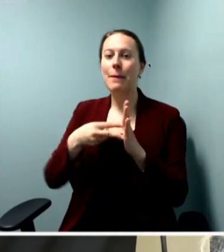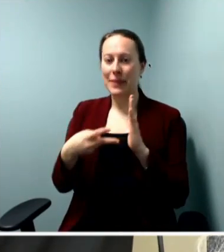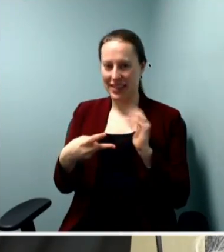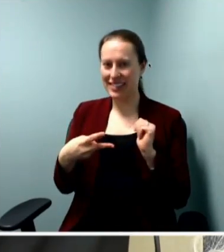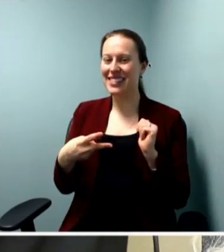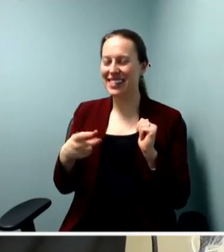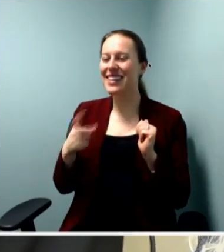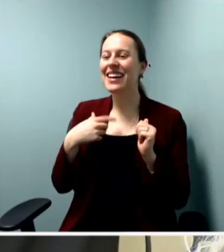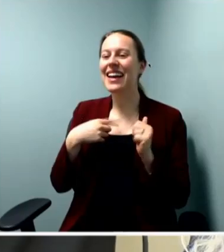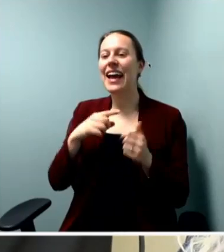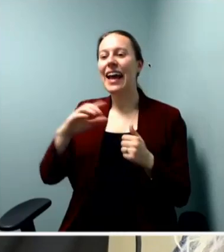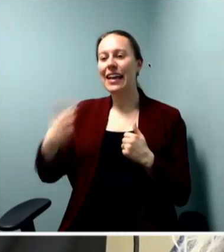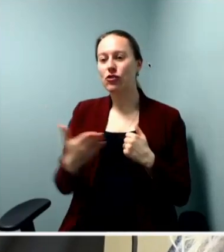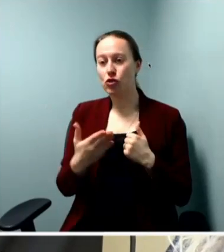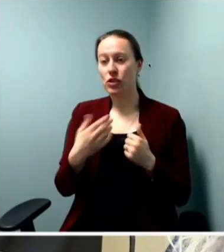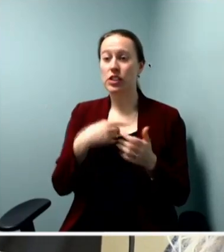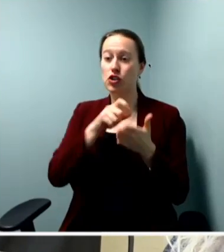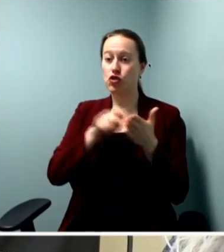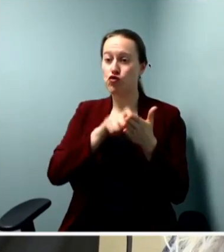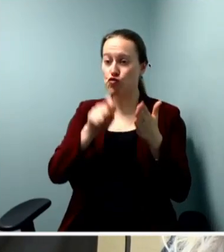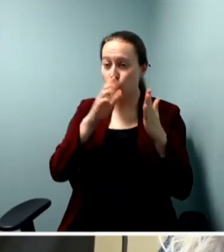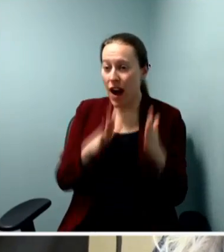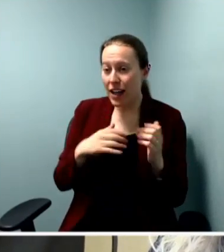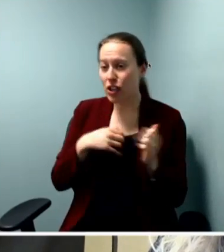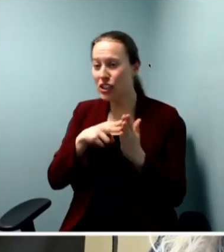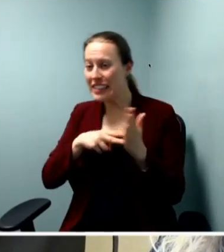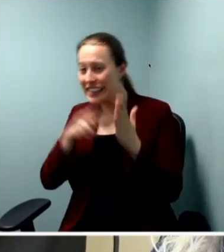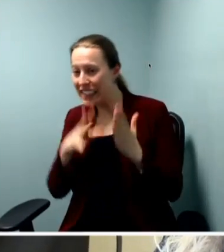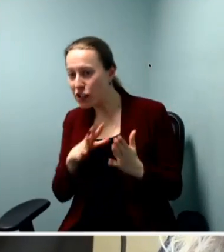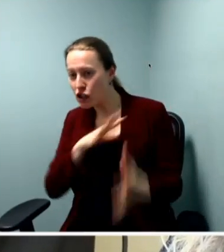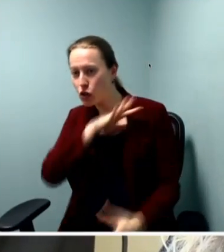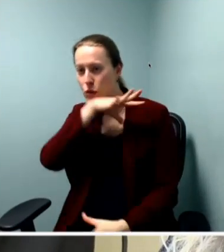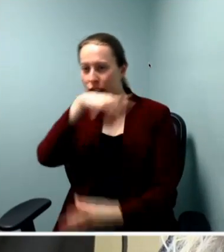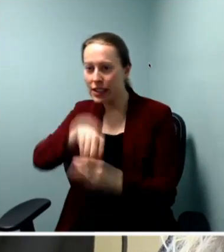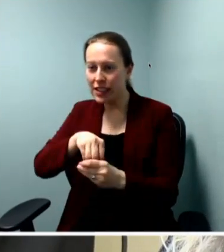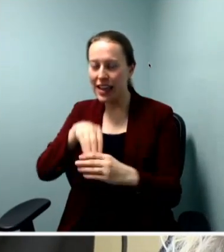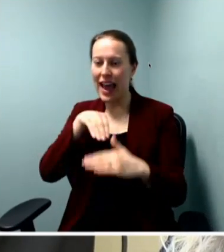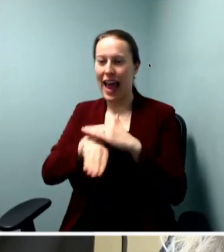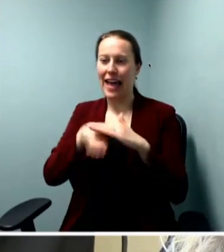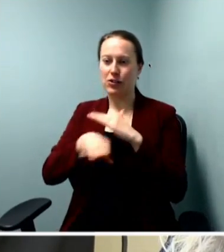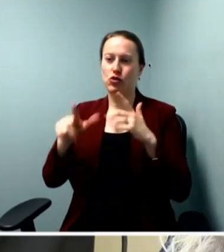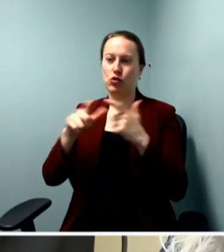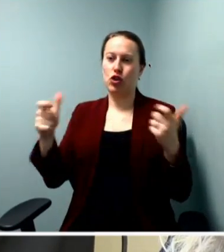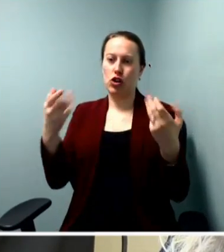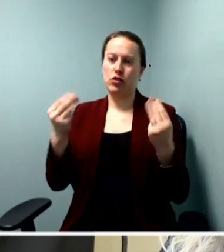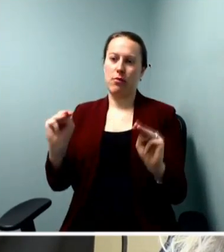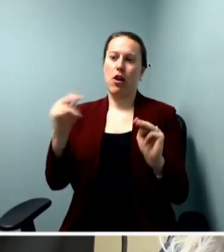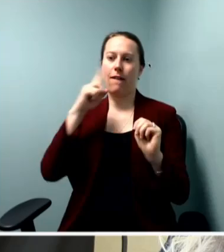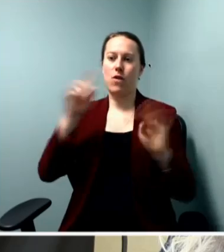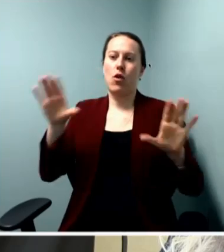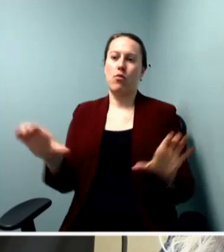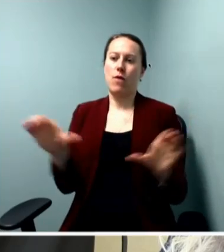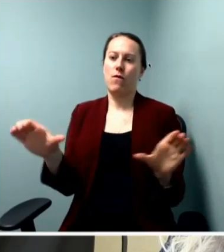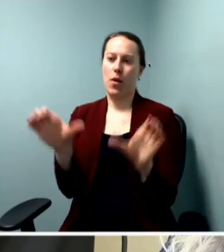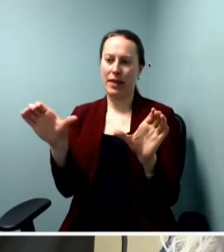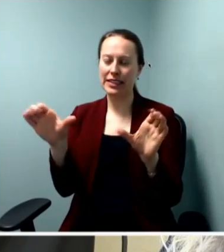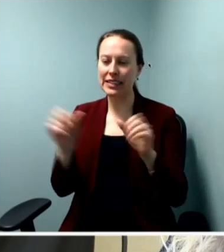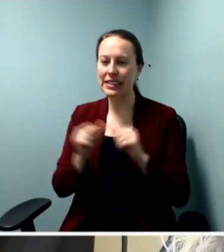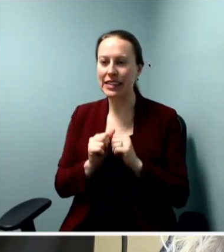to try expand access to the larger markets in terms of performance, access to art, inclusion, and things like that.